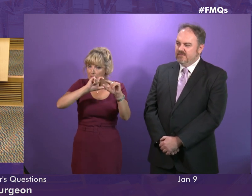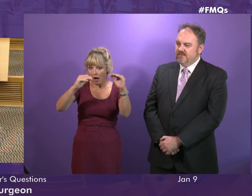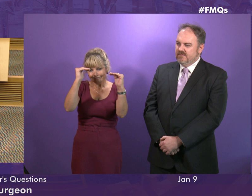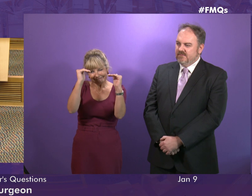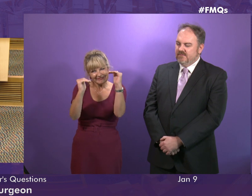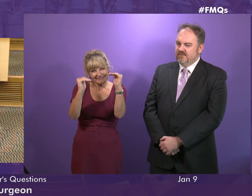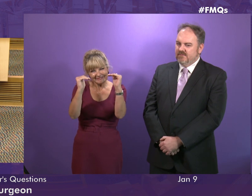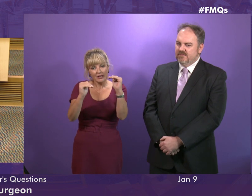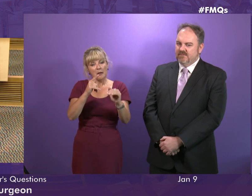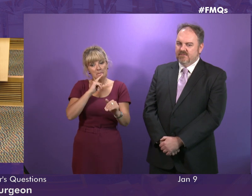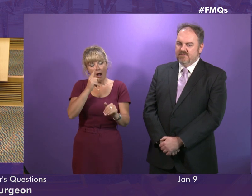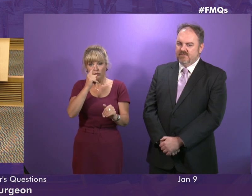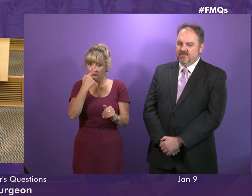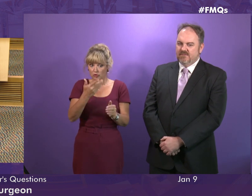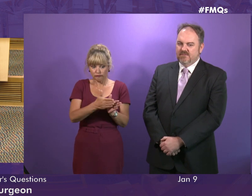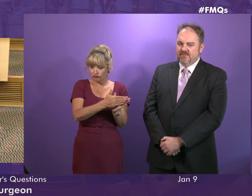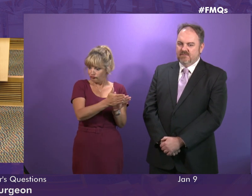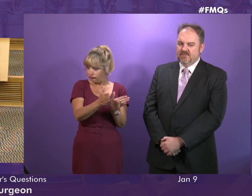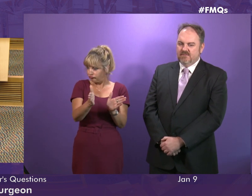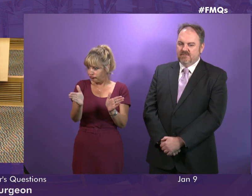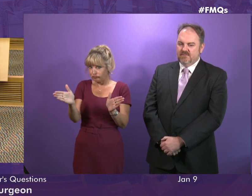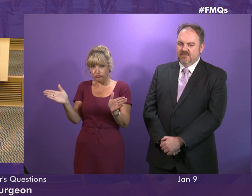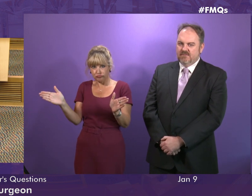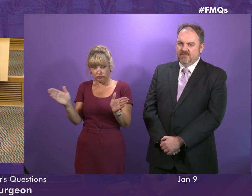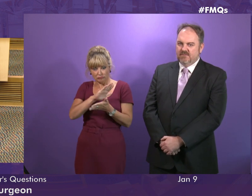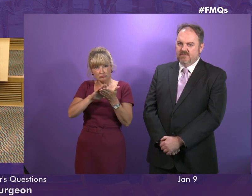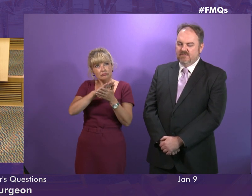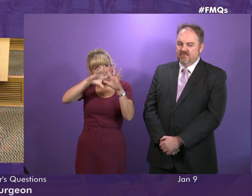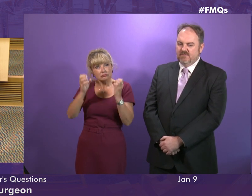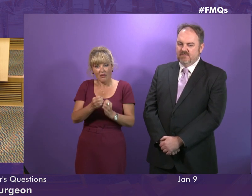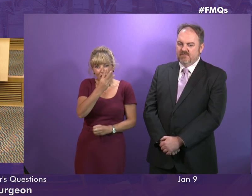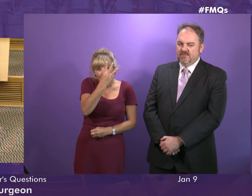general, we saw a strong set of exam results, with three quarters of candidates attaining